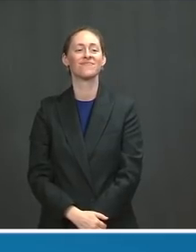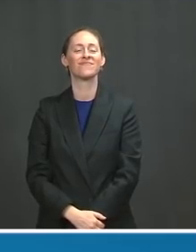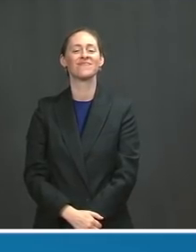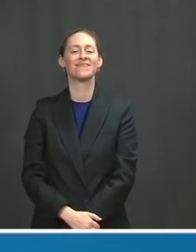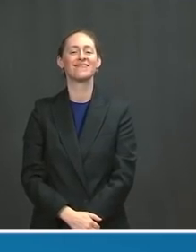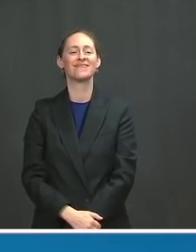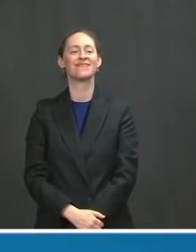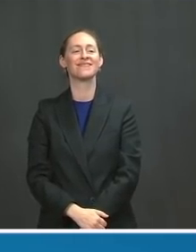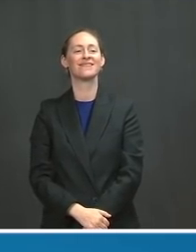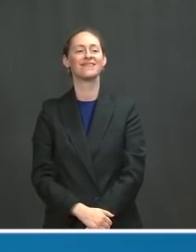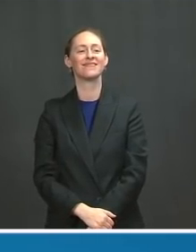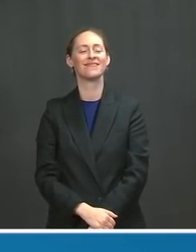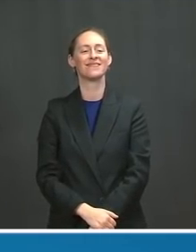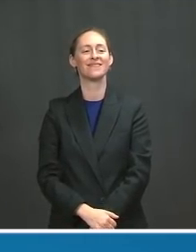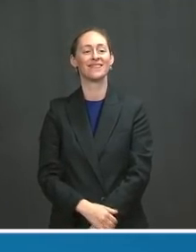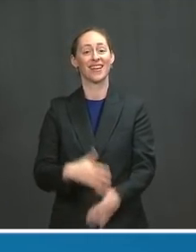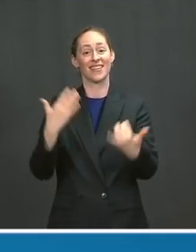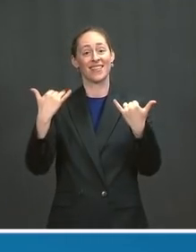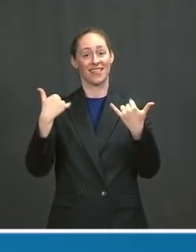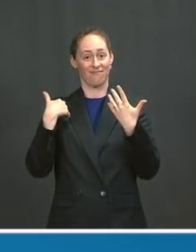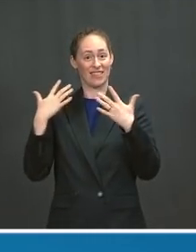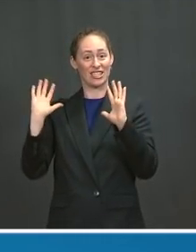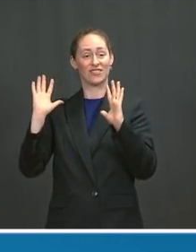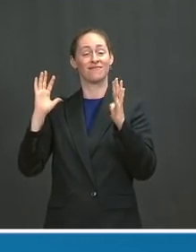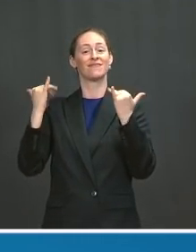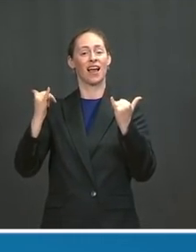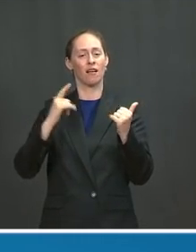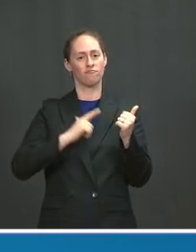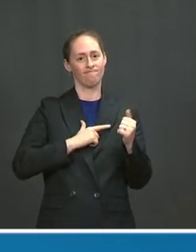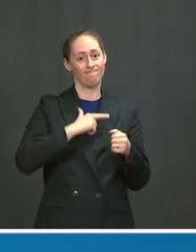an oath to support our Constitution